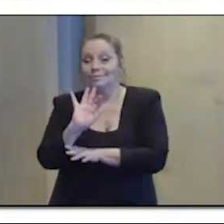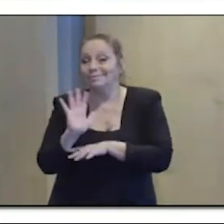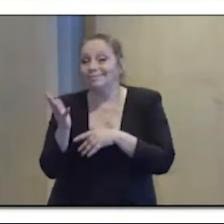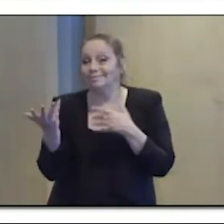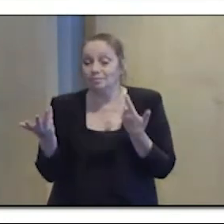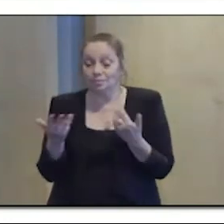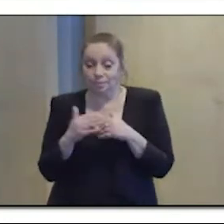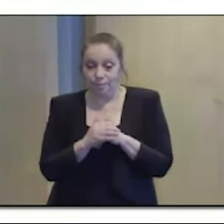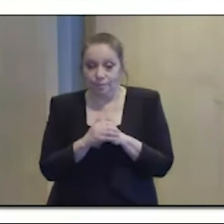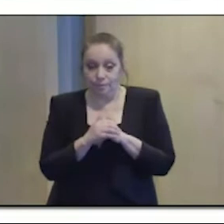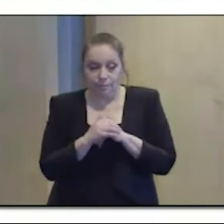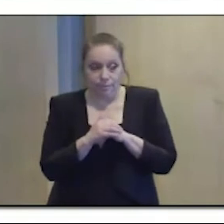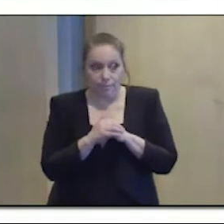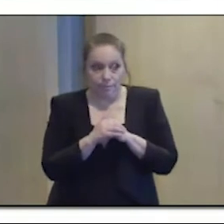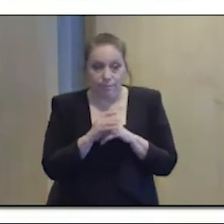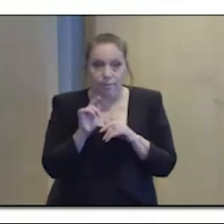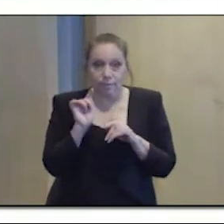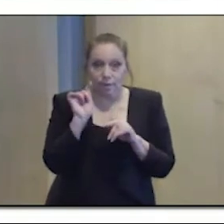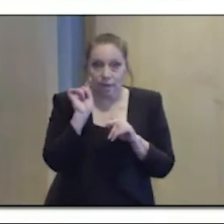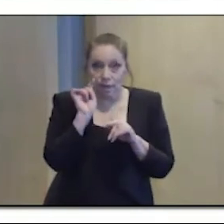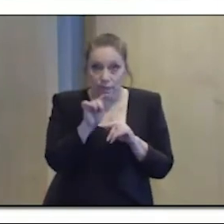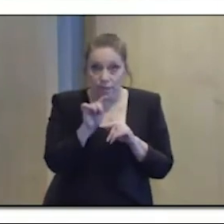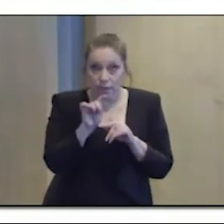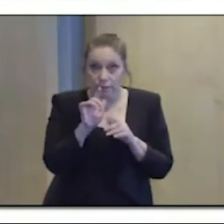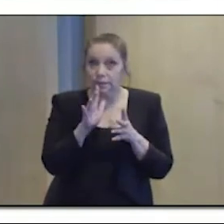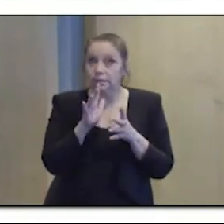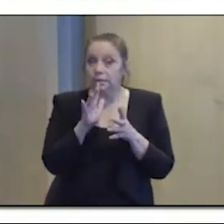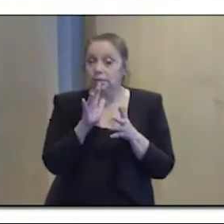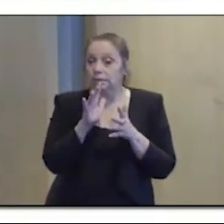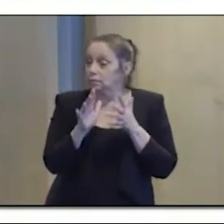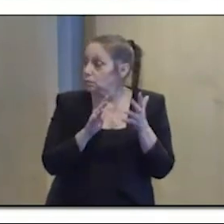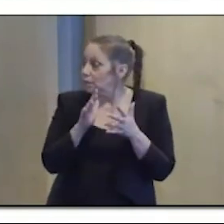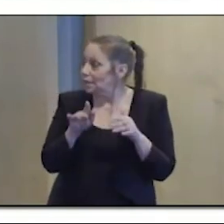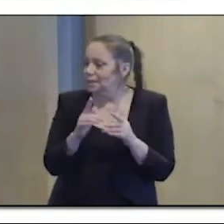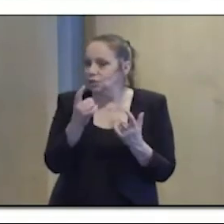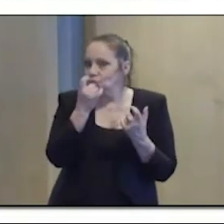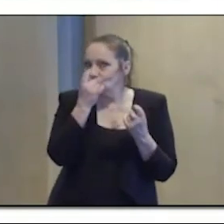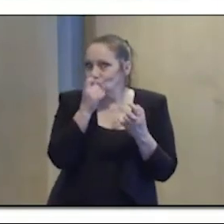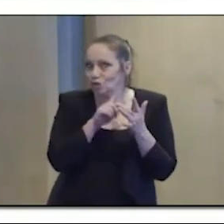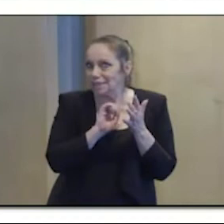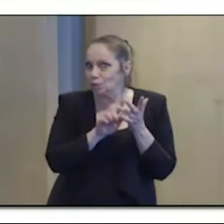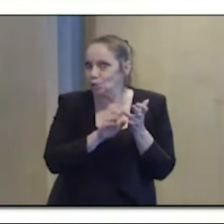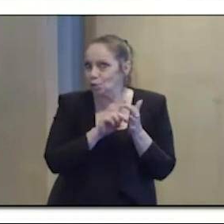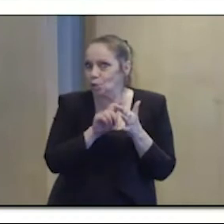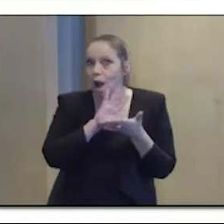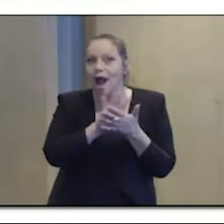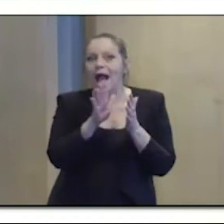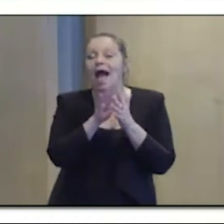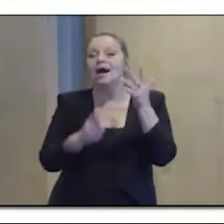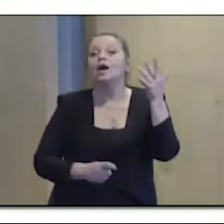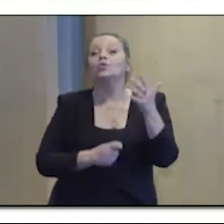And this brings us to the tricky issue of how we pay for our electricity networks,